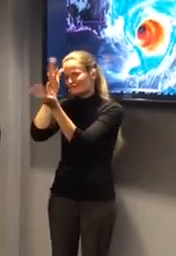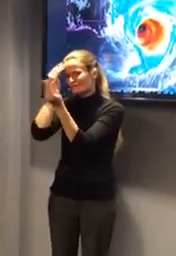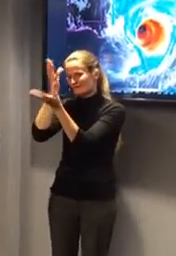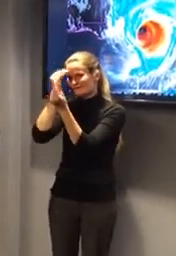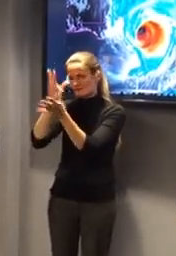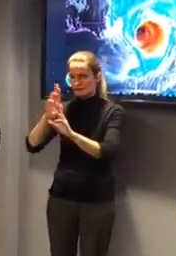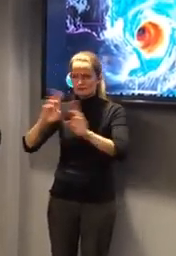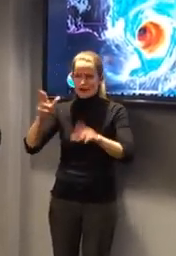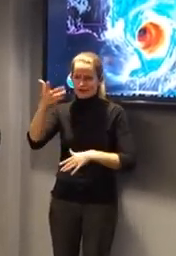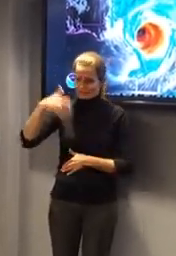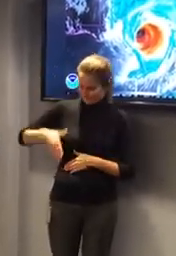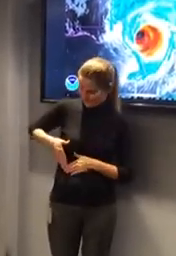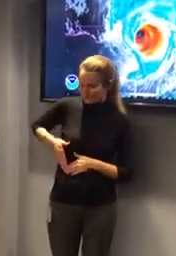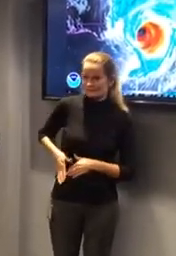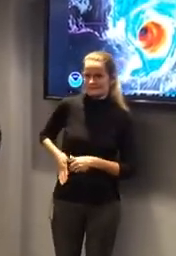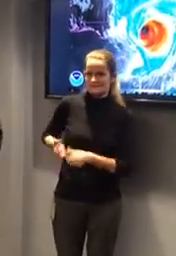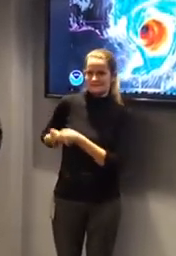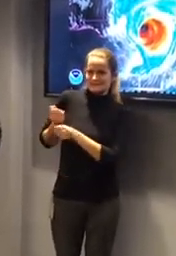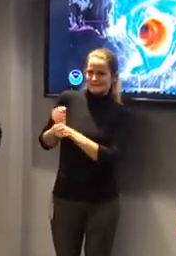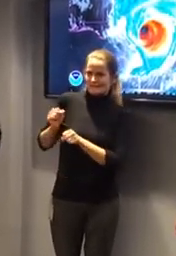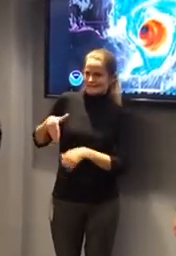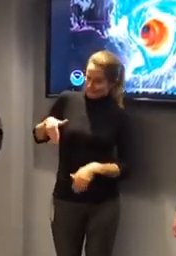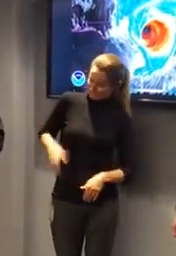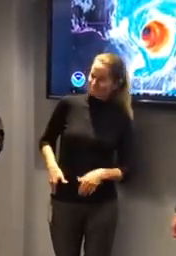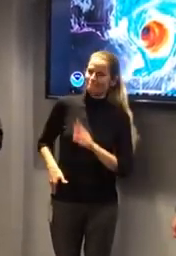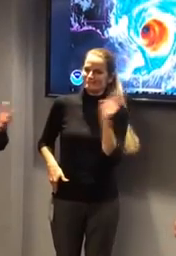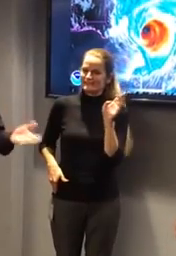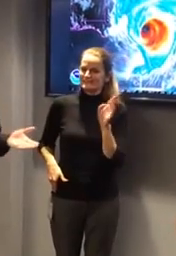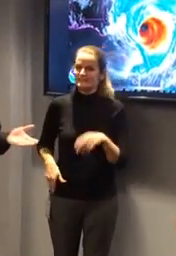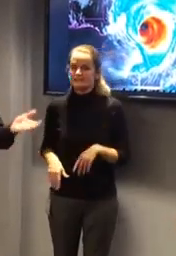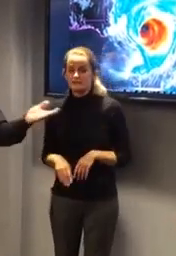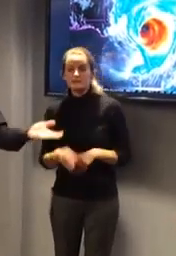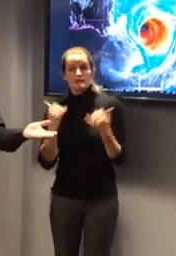Daniel, we're monitoring the storm very closely, we want people to continue to pay attention.